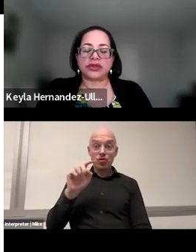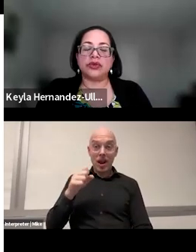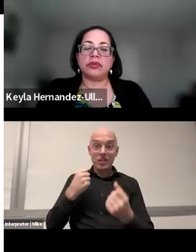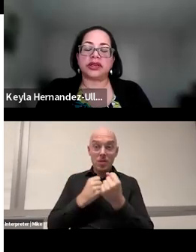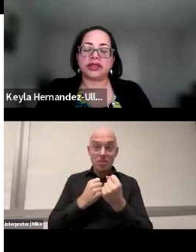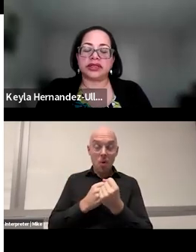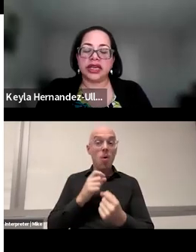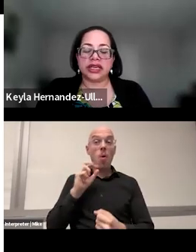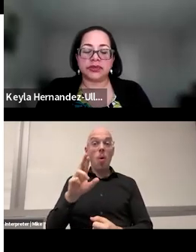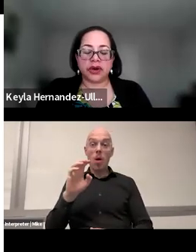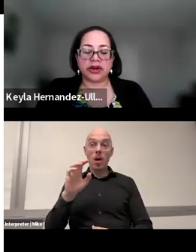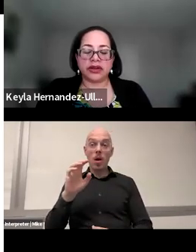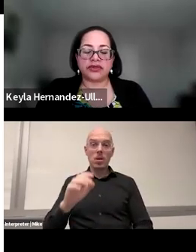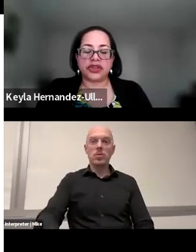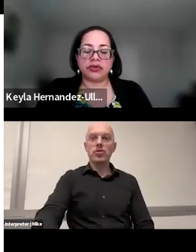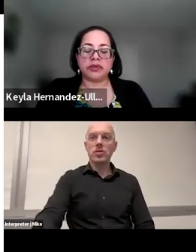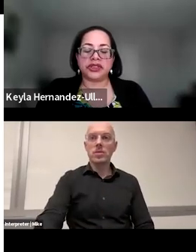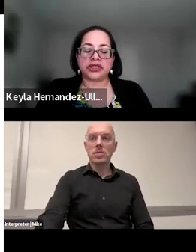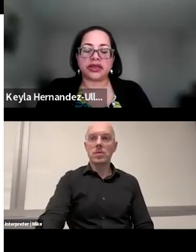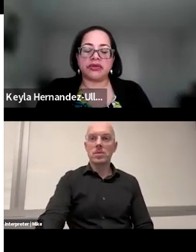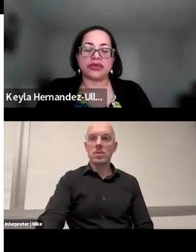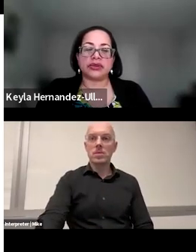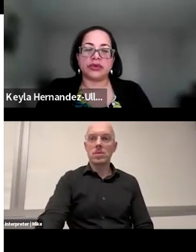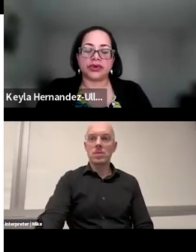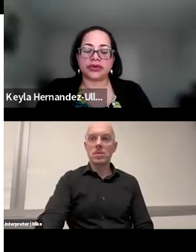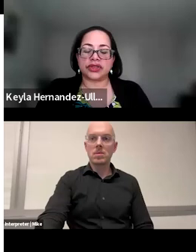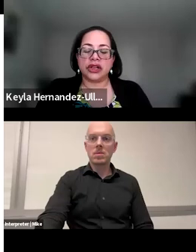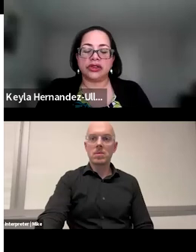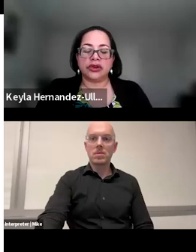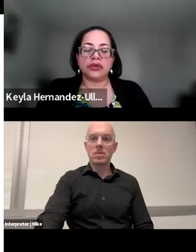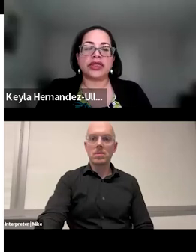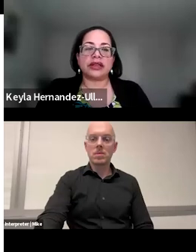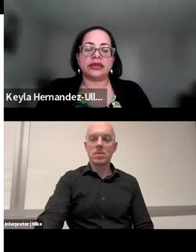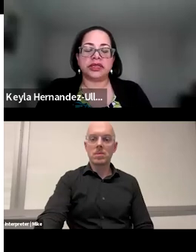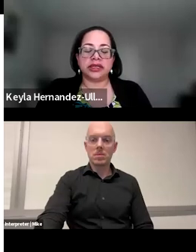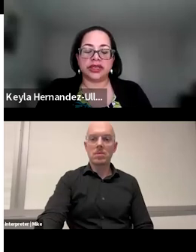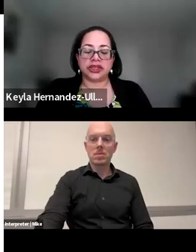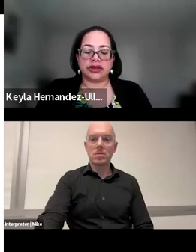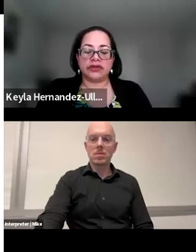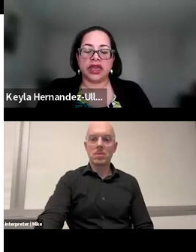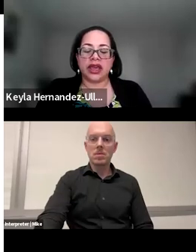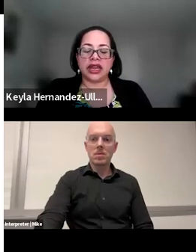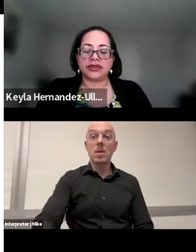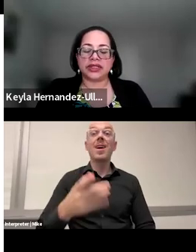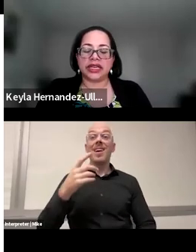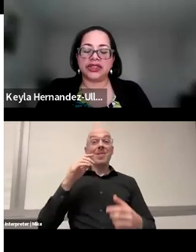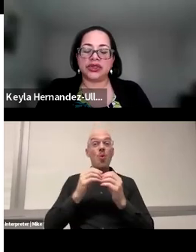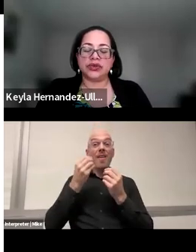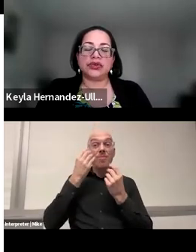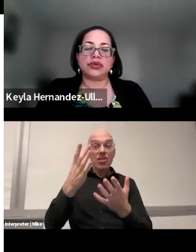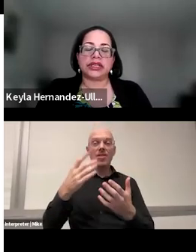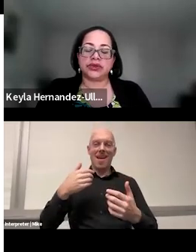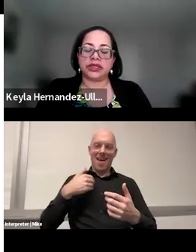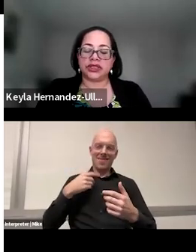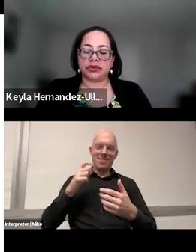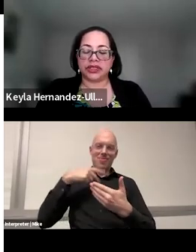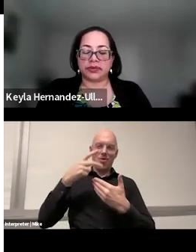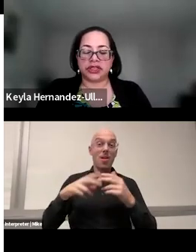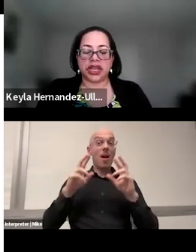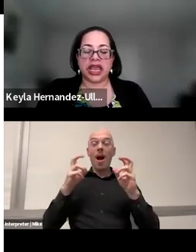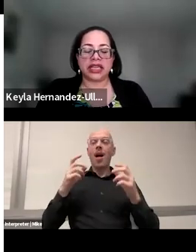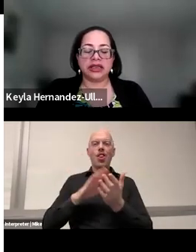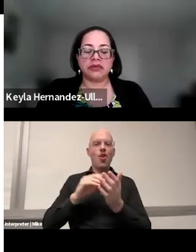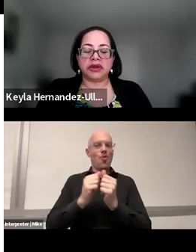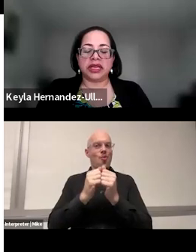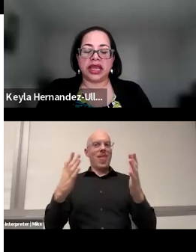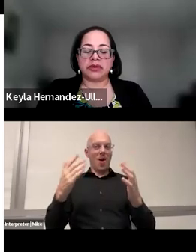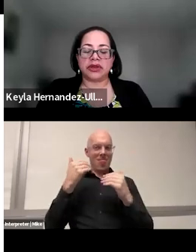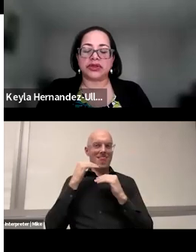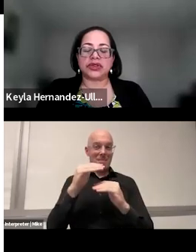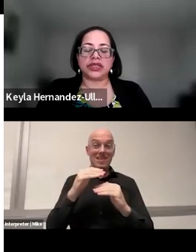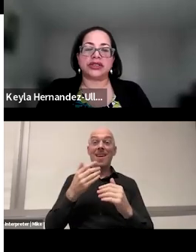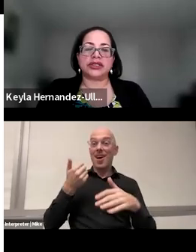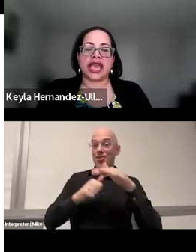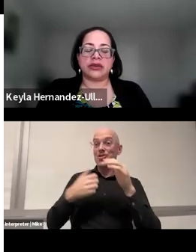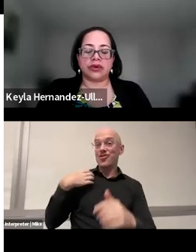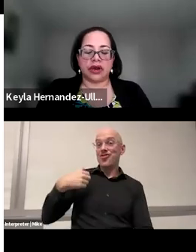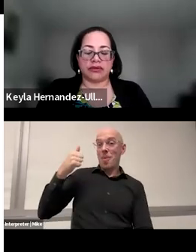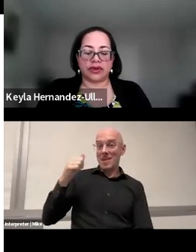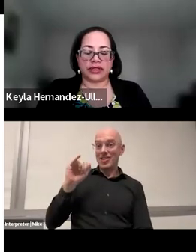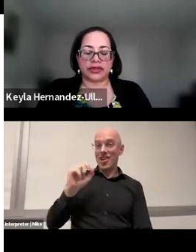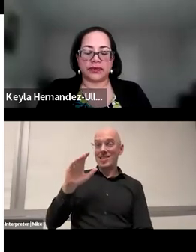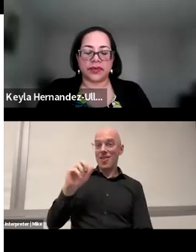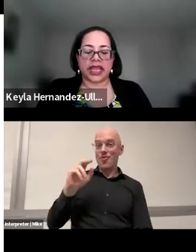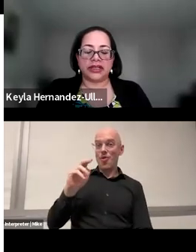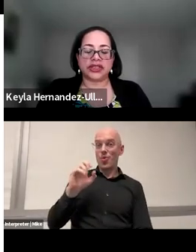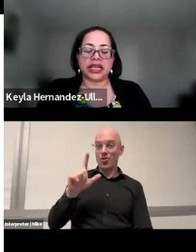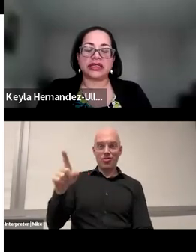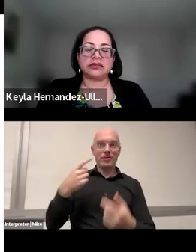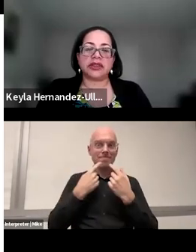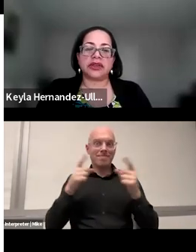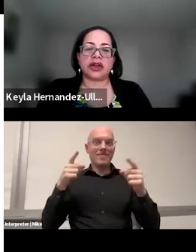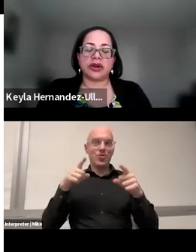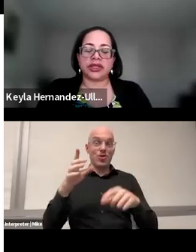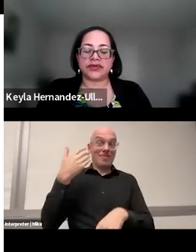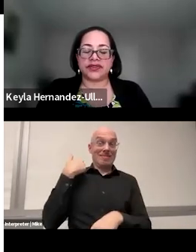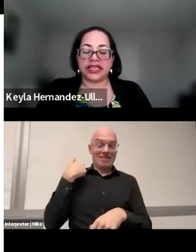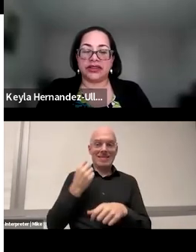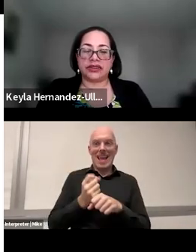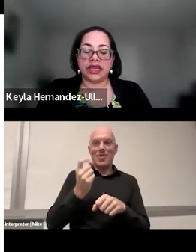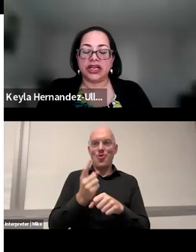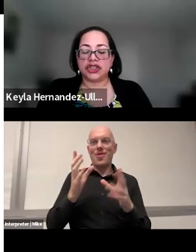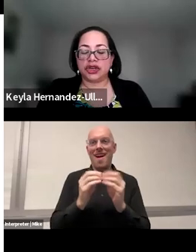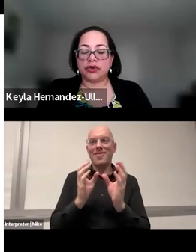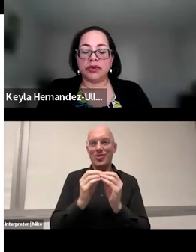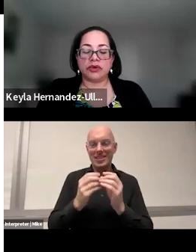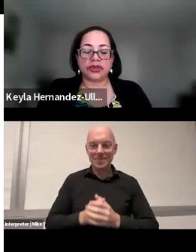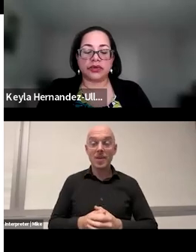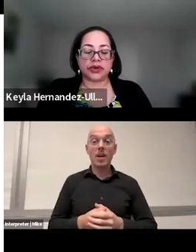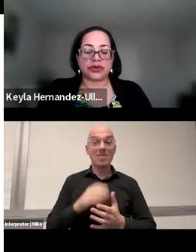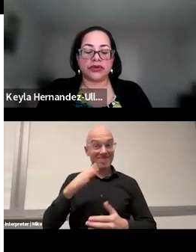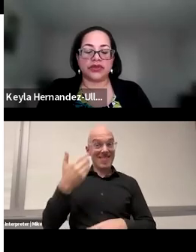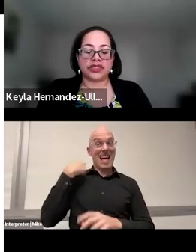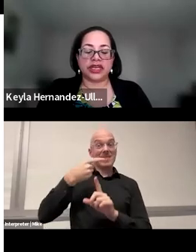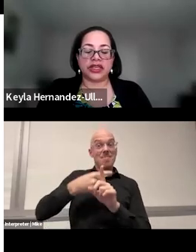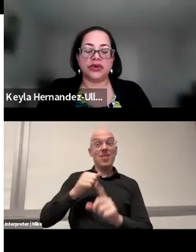Keyla Hernandez-Ulloa: or Wi-fi Hotspots and Wi-fi on school buses is part of Chairwoman Jessica Rosen Wursel's learn without limits. Initiative announced in a June 2023, speech at the American Library Association's Annual Conference, and just last month on August 15th